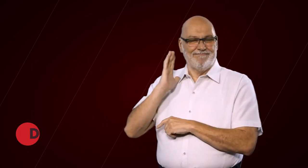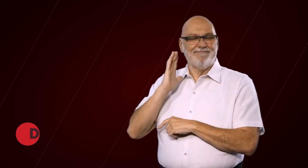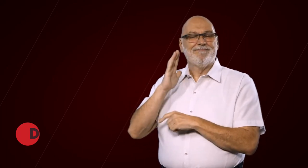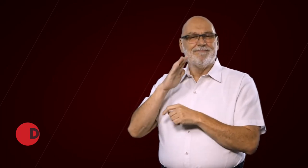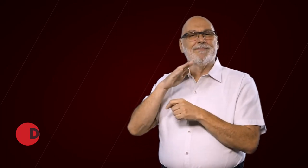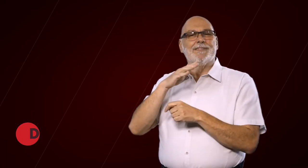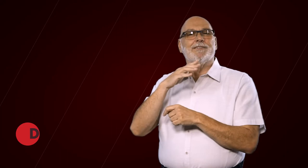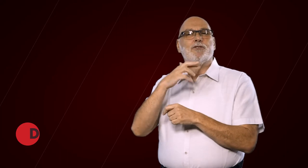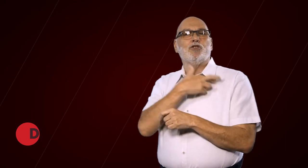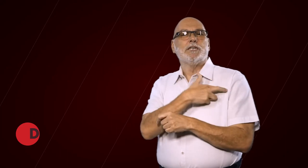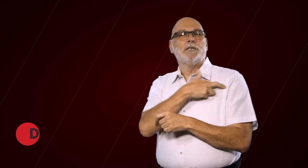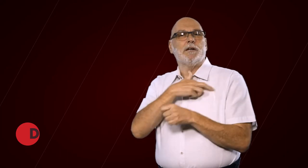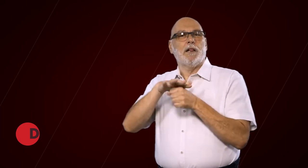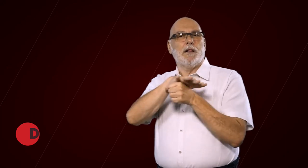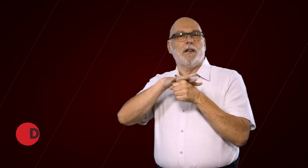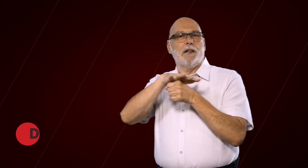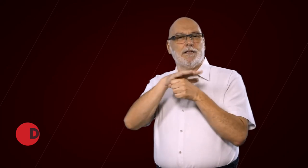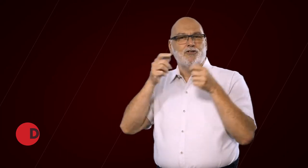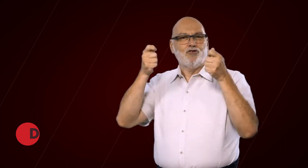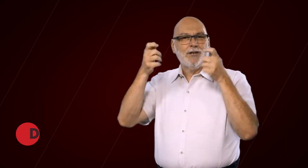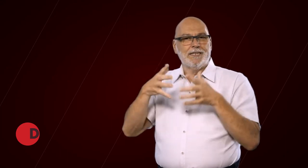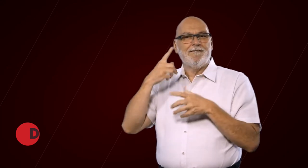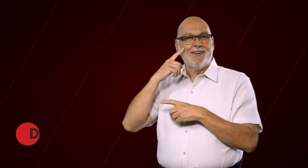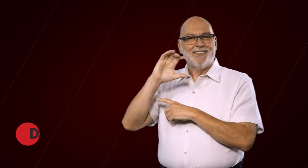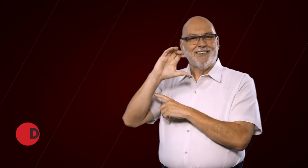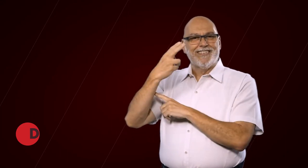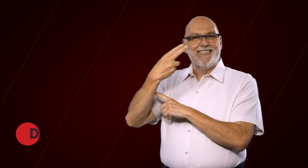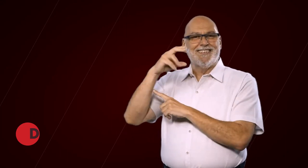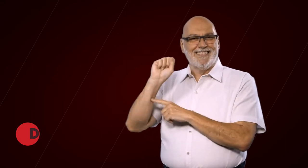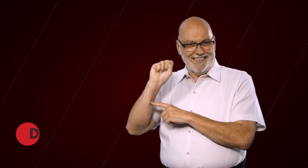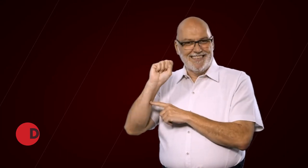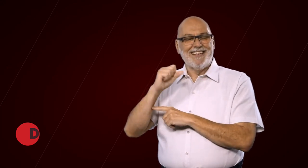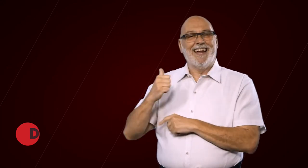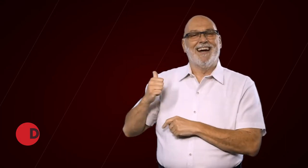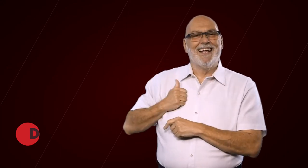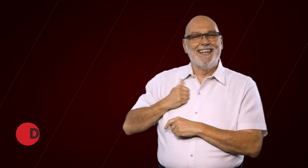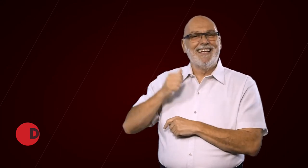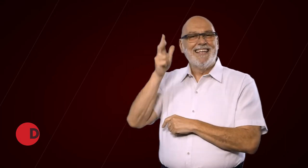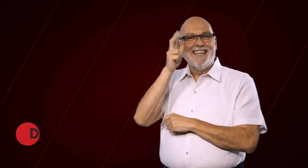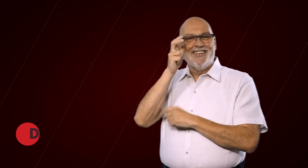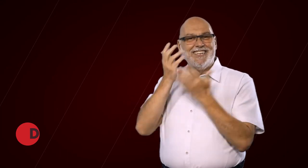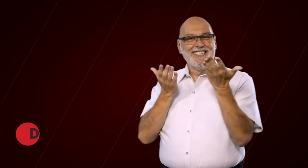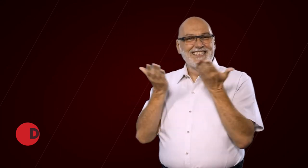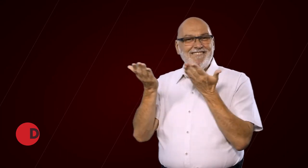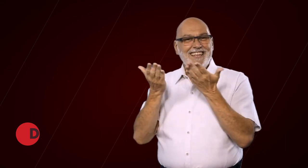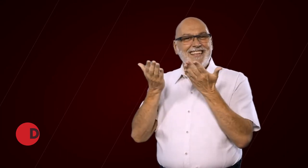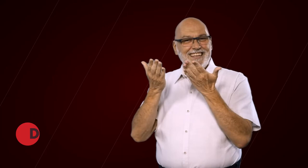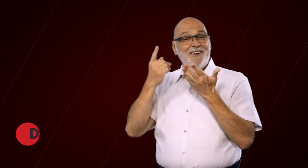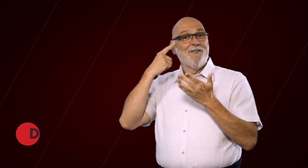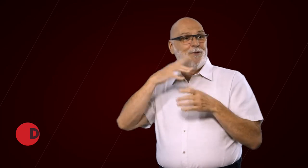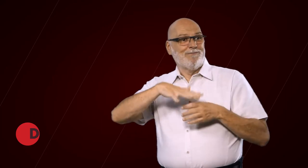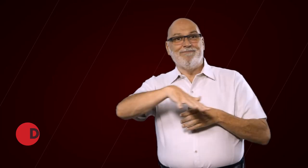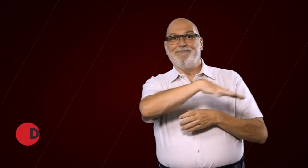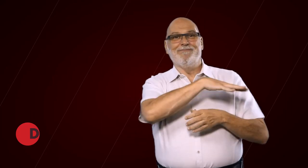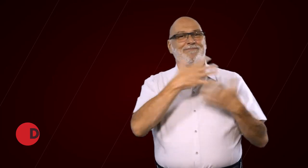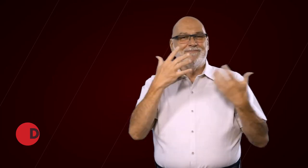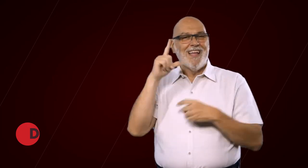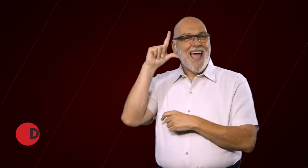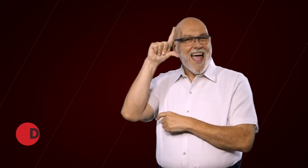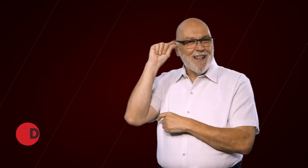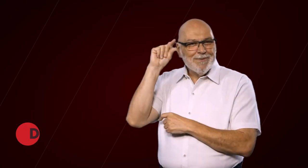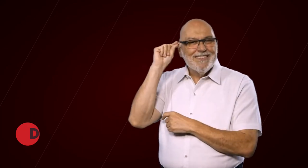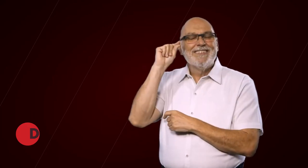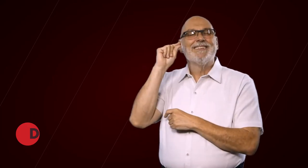he was Regional Director for the Canadian Hearing Services covering